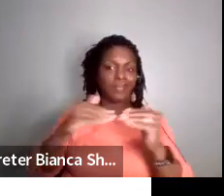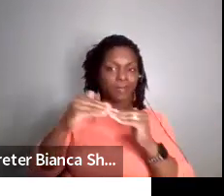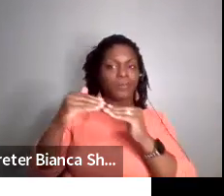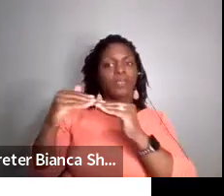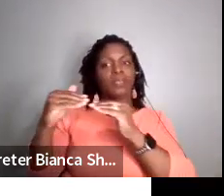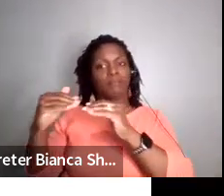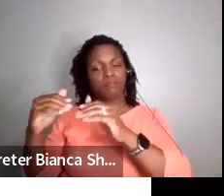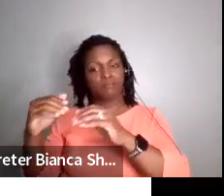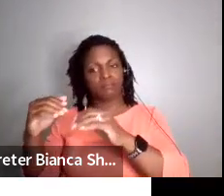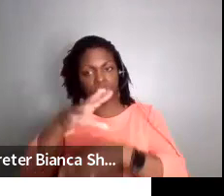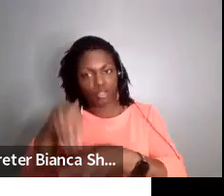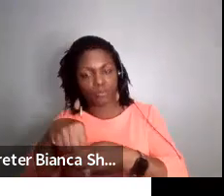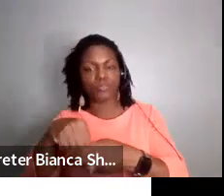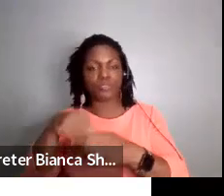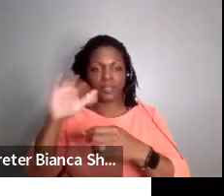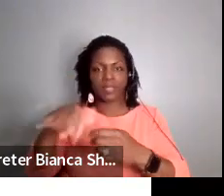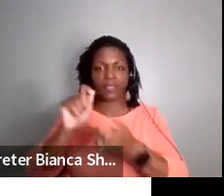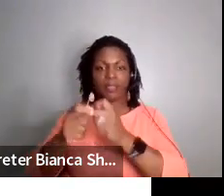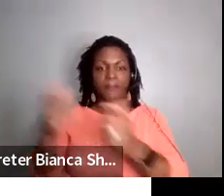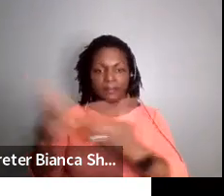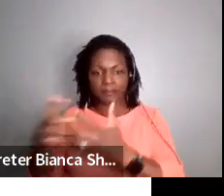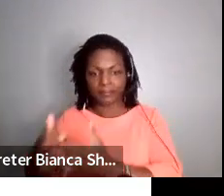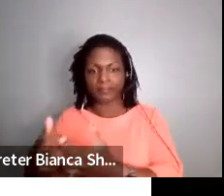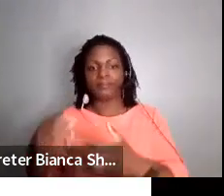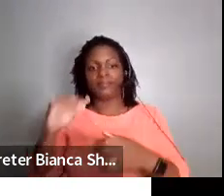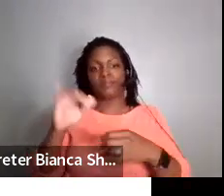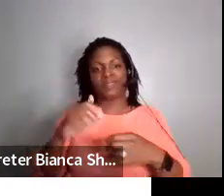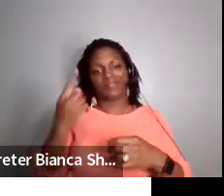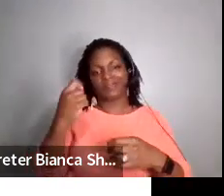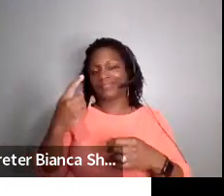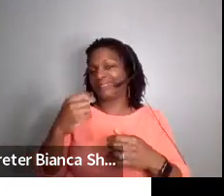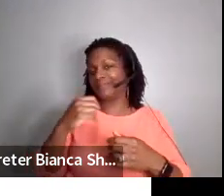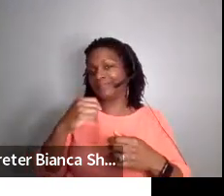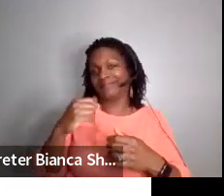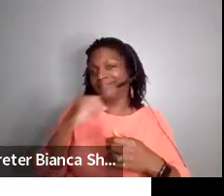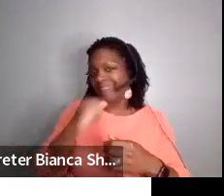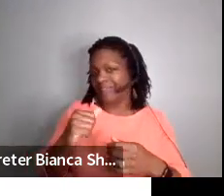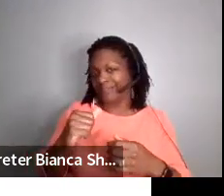Just common sense in common courtesy.